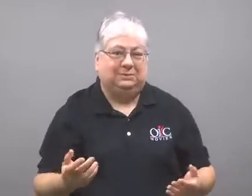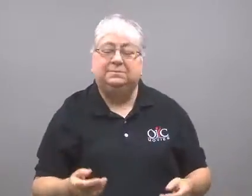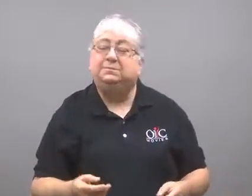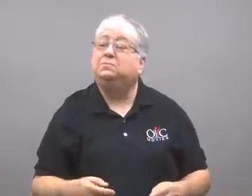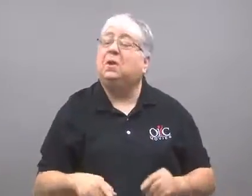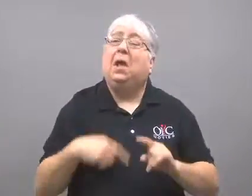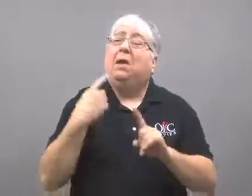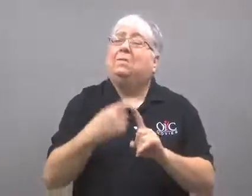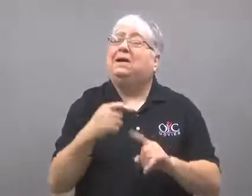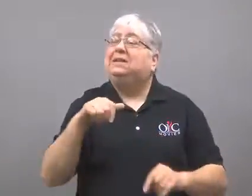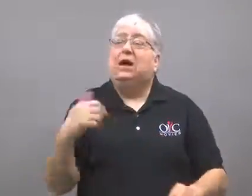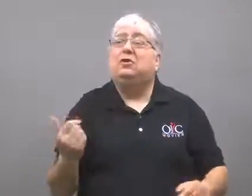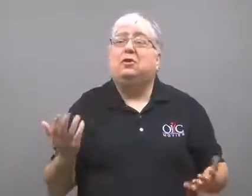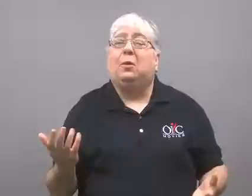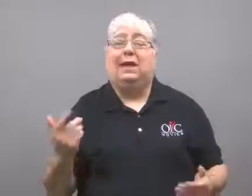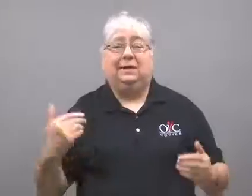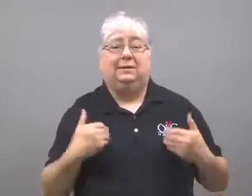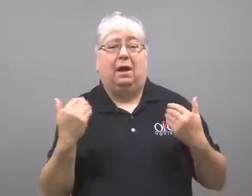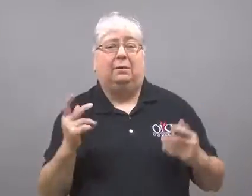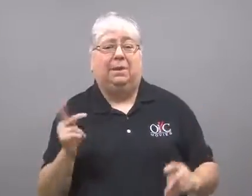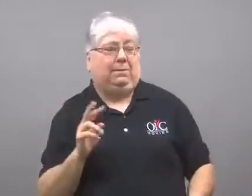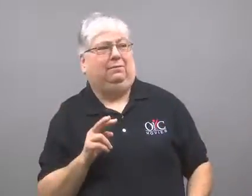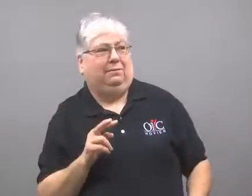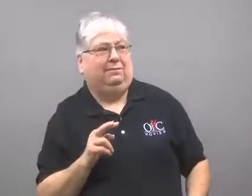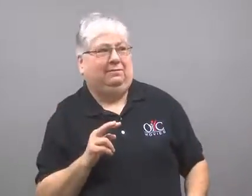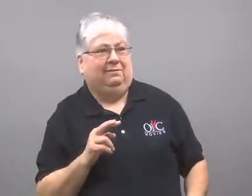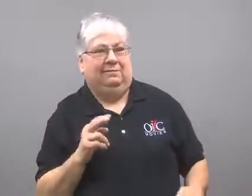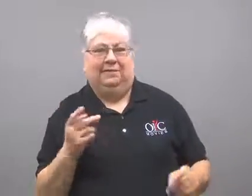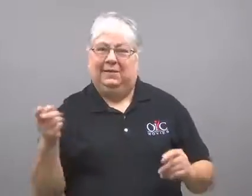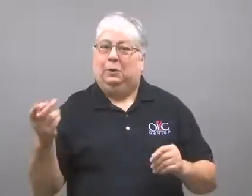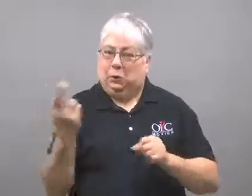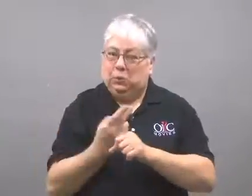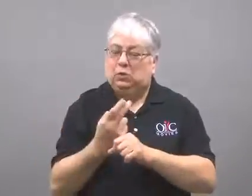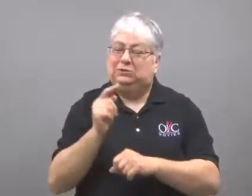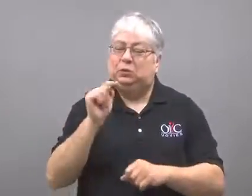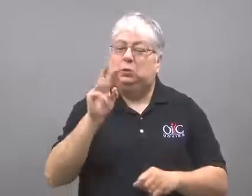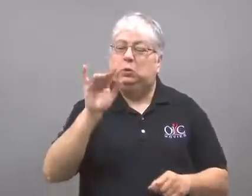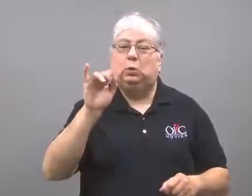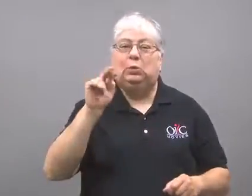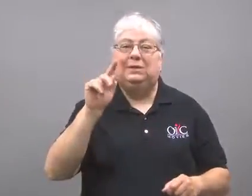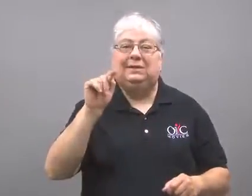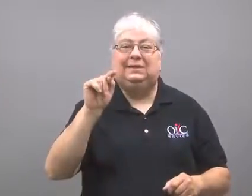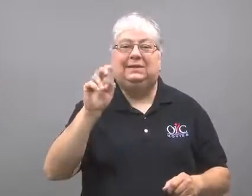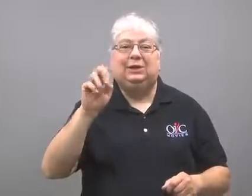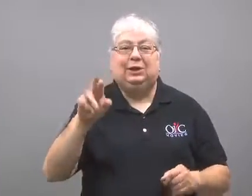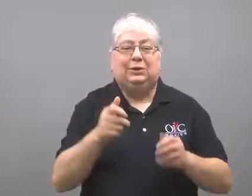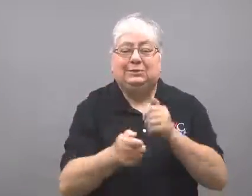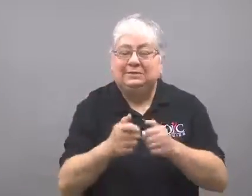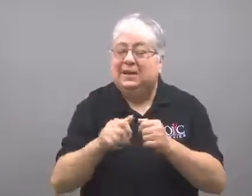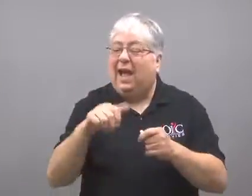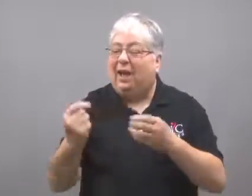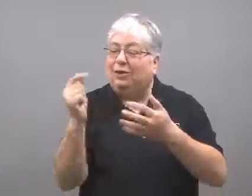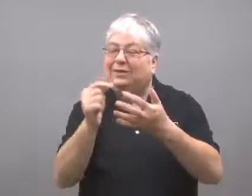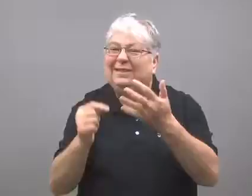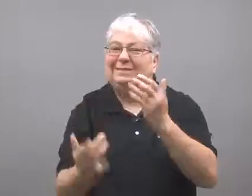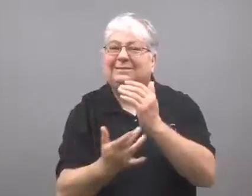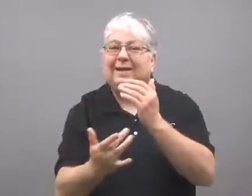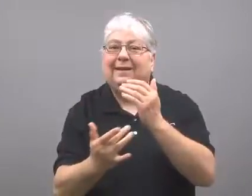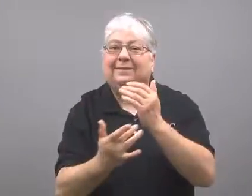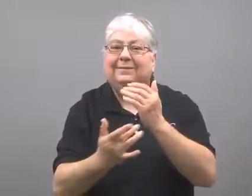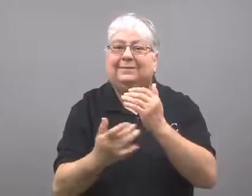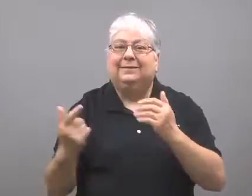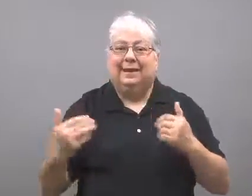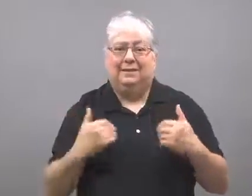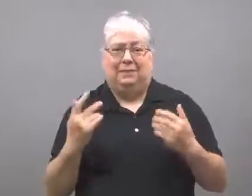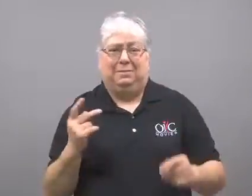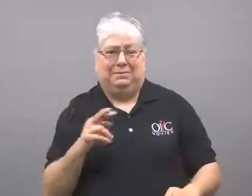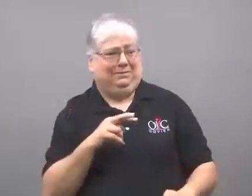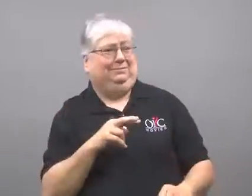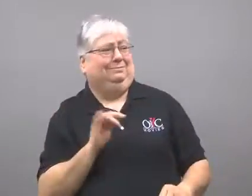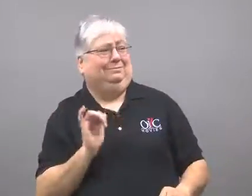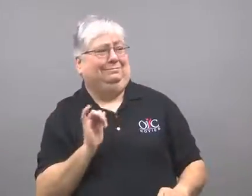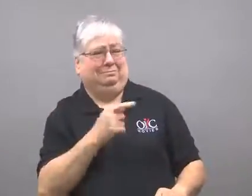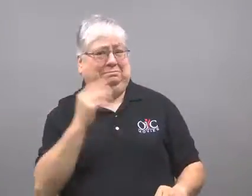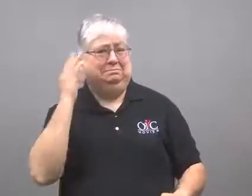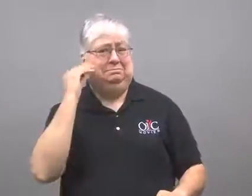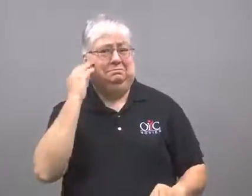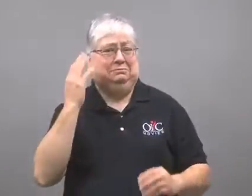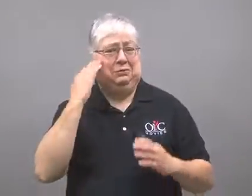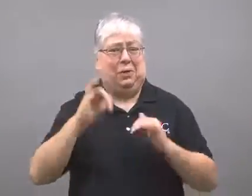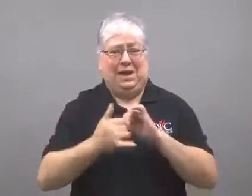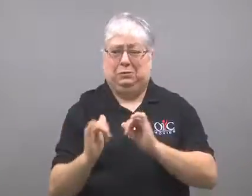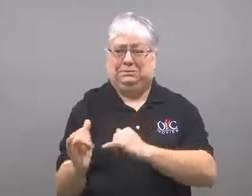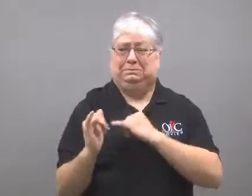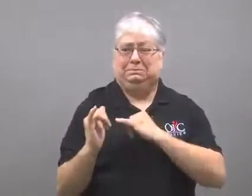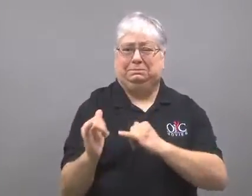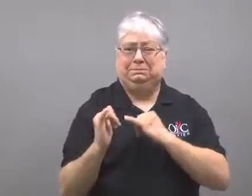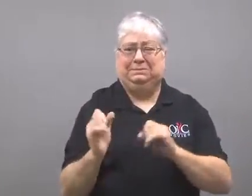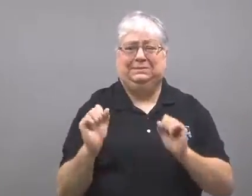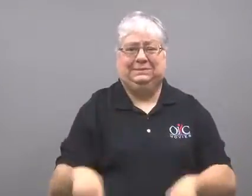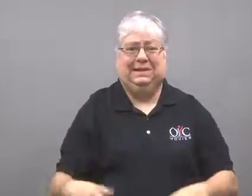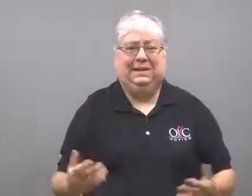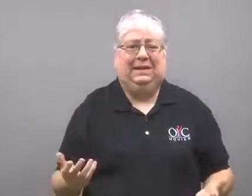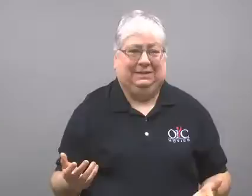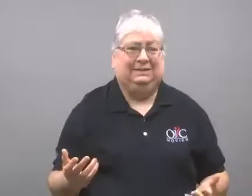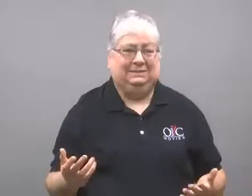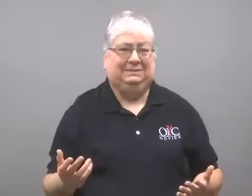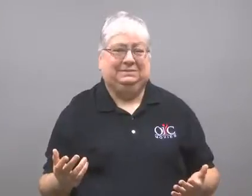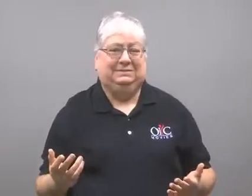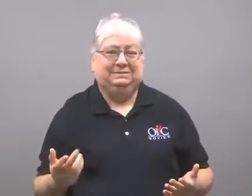She uses Twitter and other technology, which serves as a common bond with younger voters.